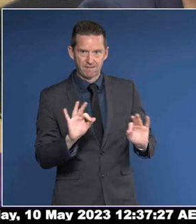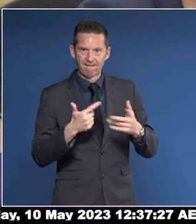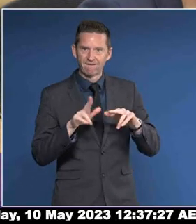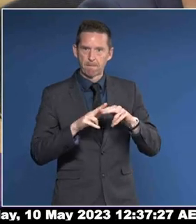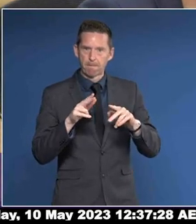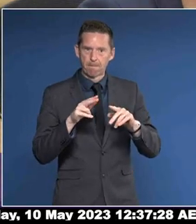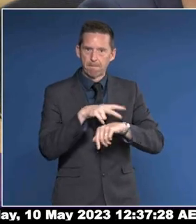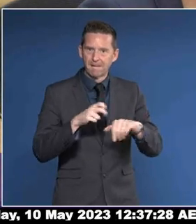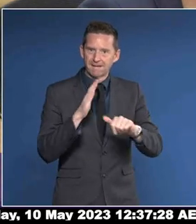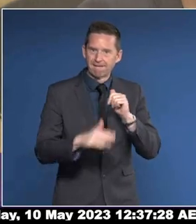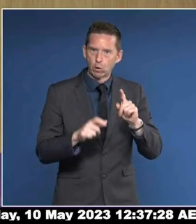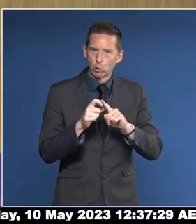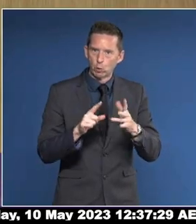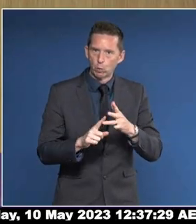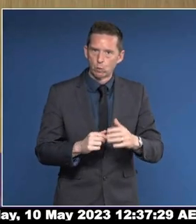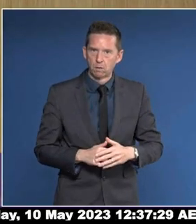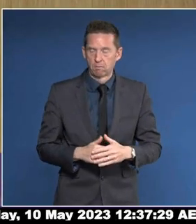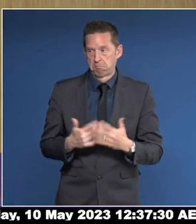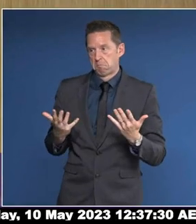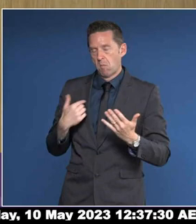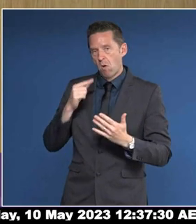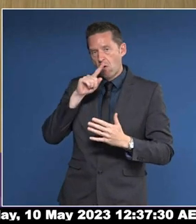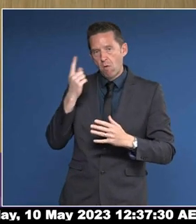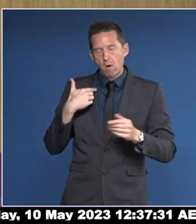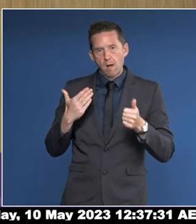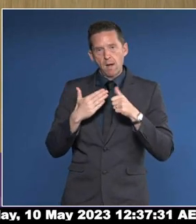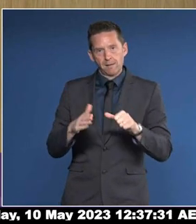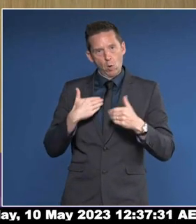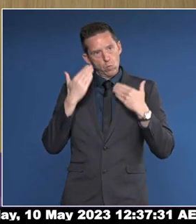I can't answer that because I do not know what Child Safety knew.